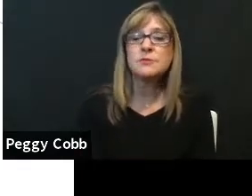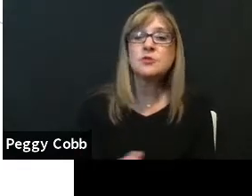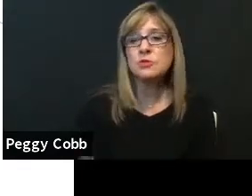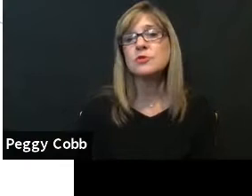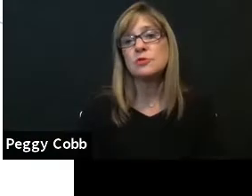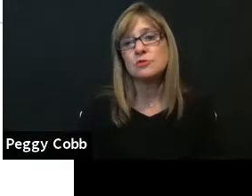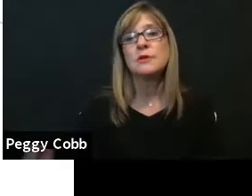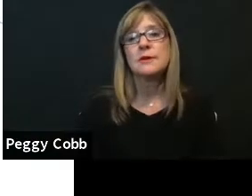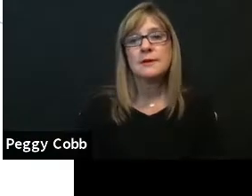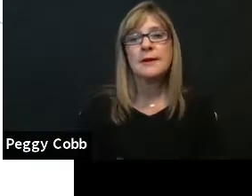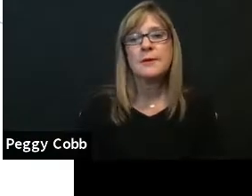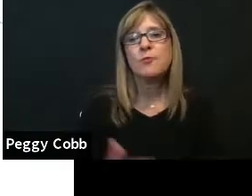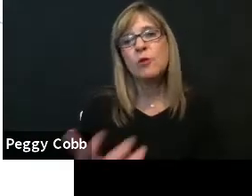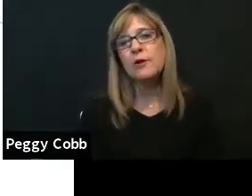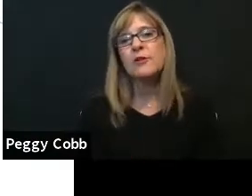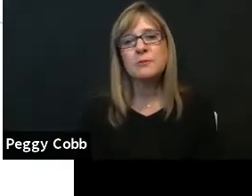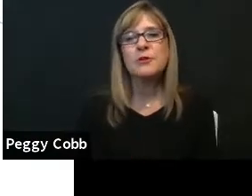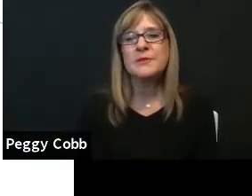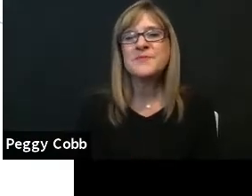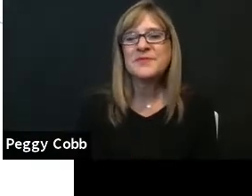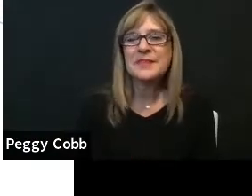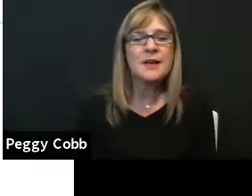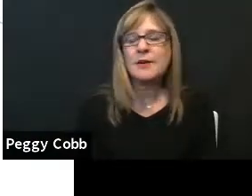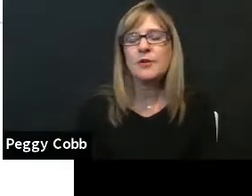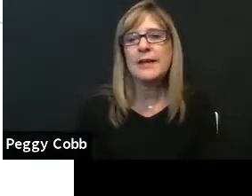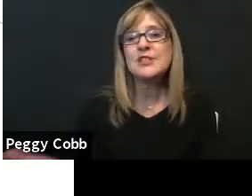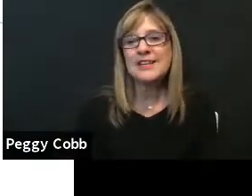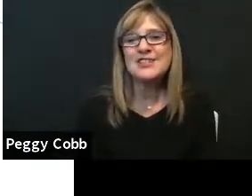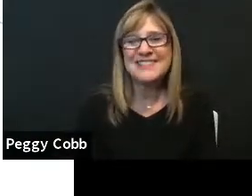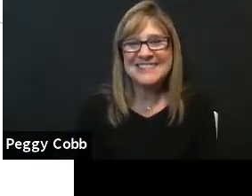from school to work or employment or education.